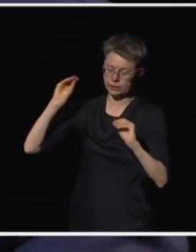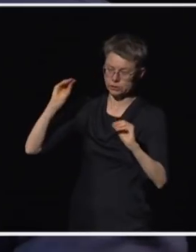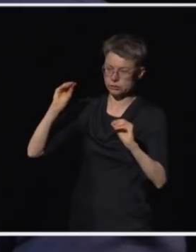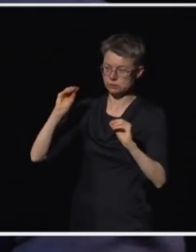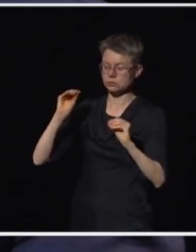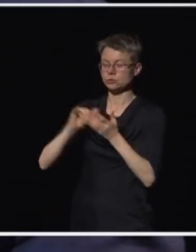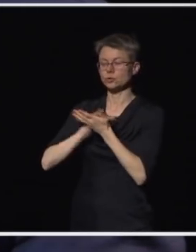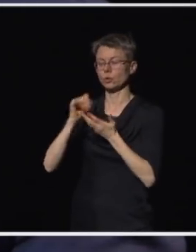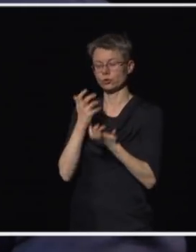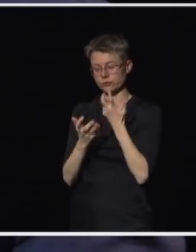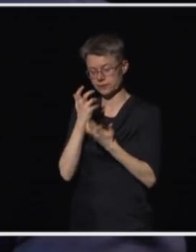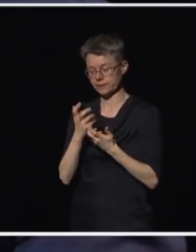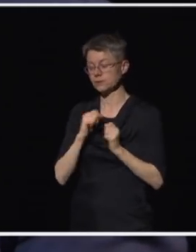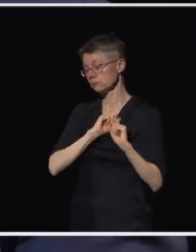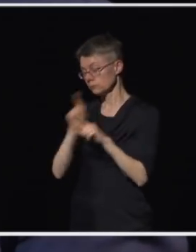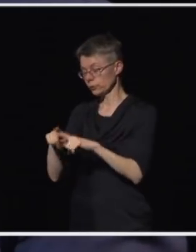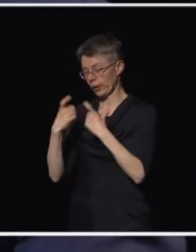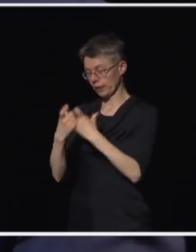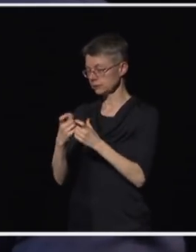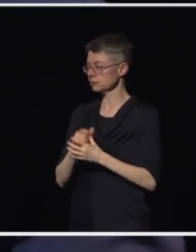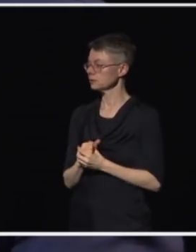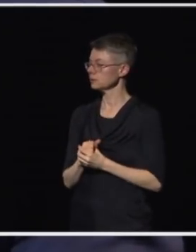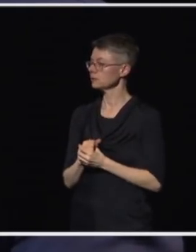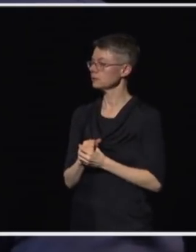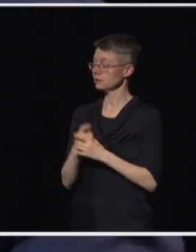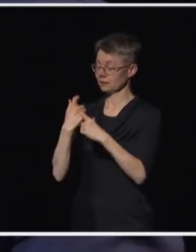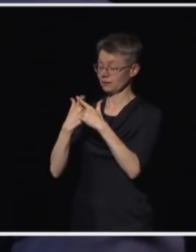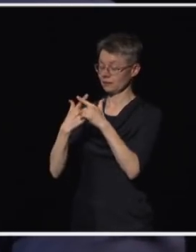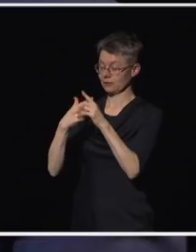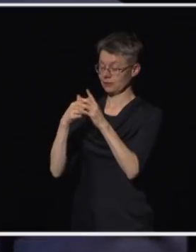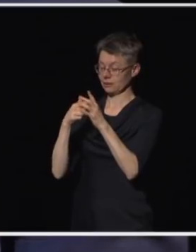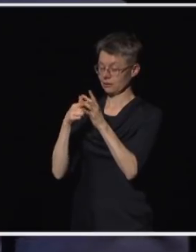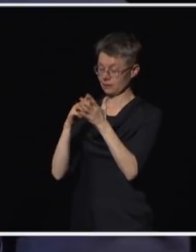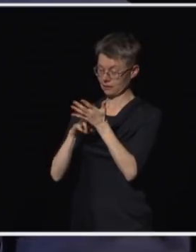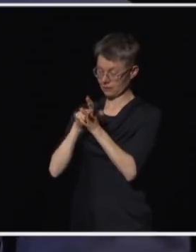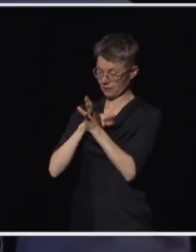And I went in the class and Kanye -- ah, man.